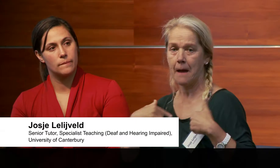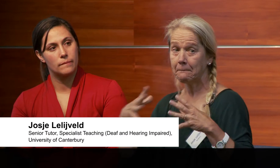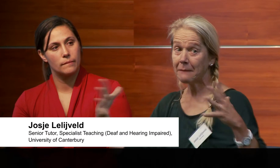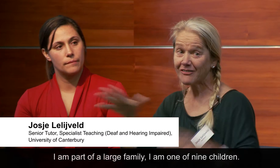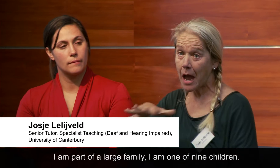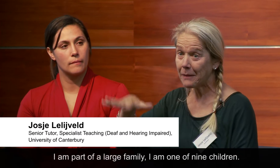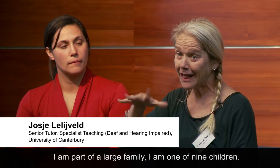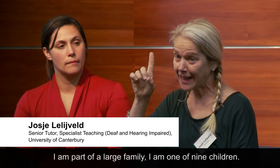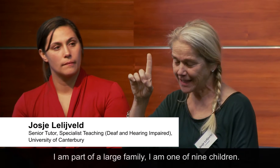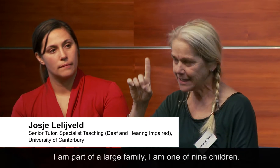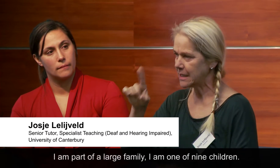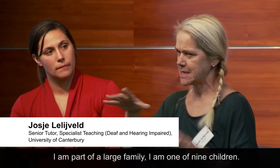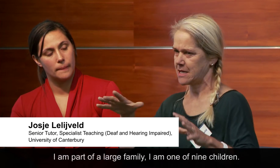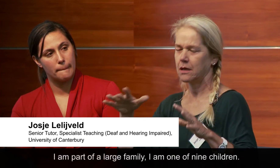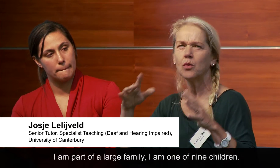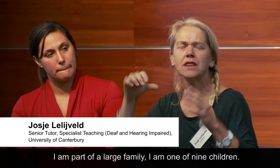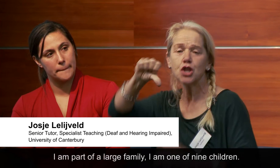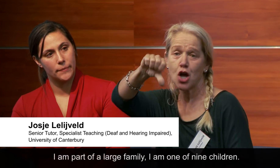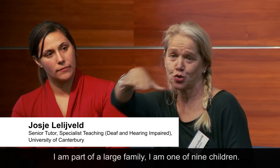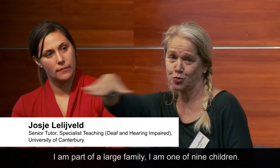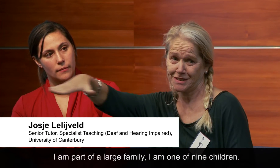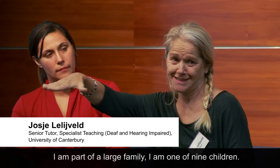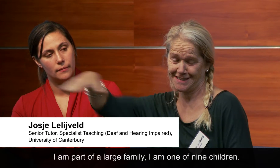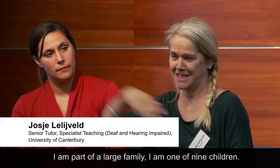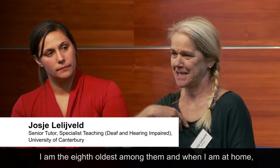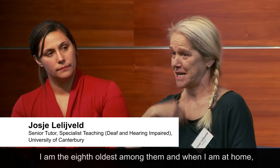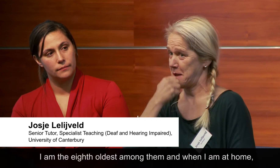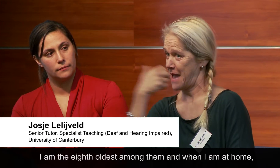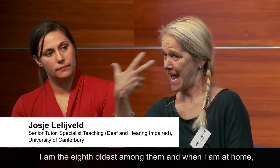Josje (signing): I am part of a large family, I am one of nine children. I am the eighth